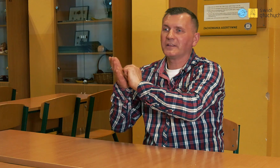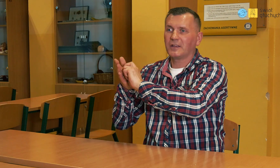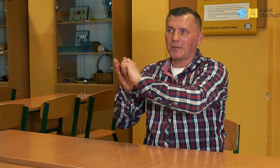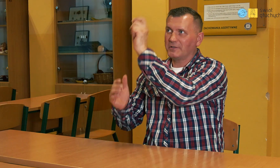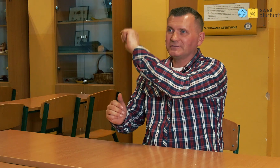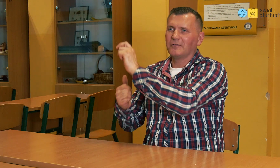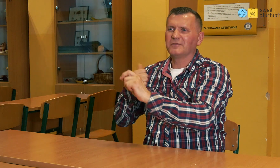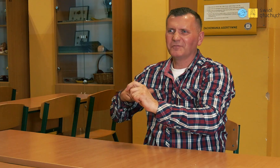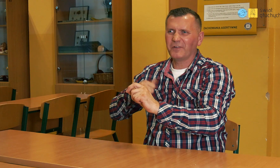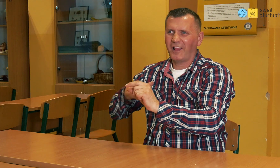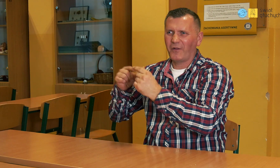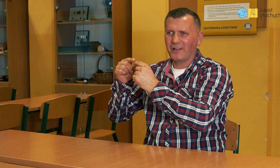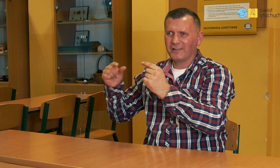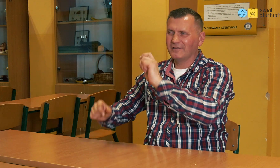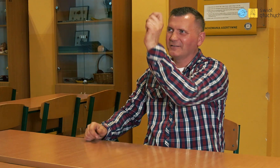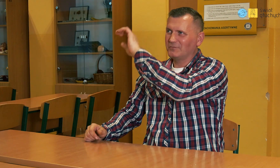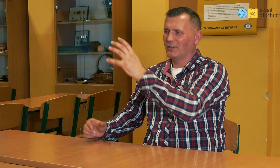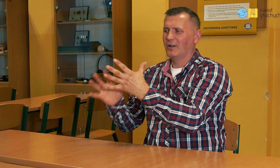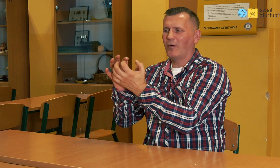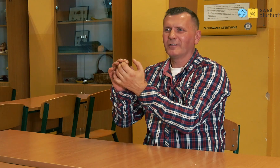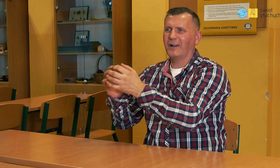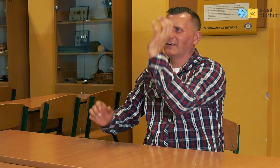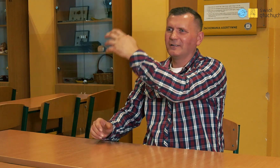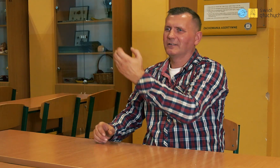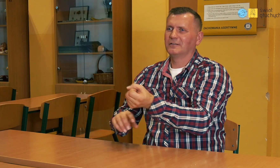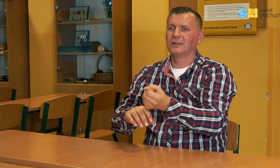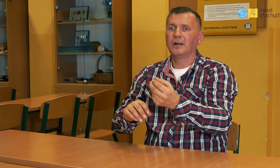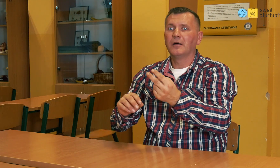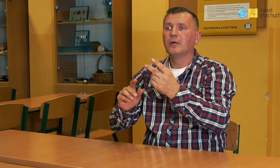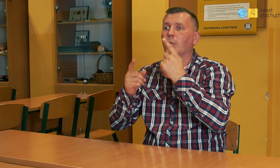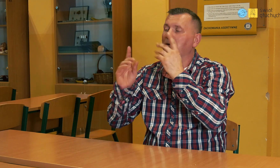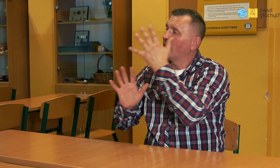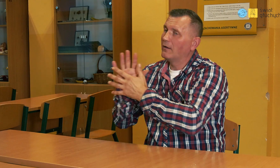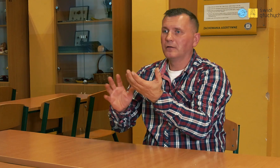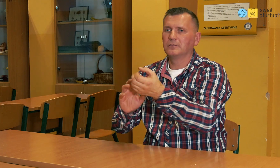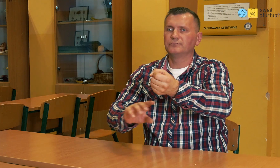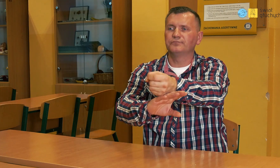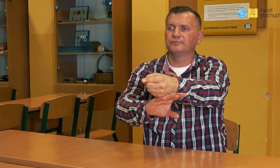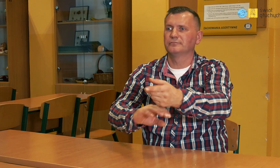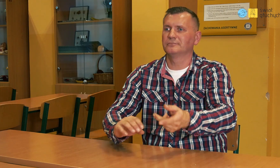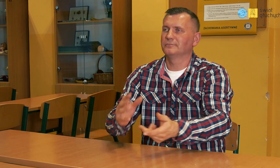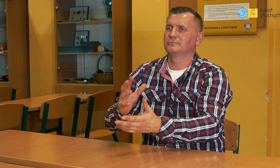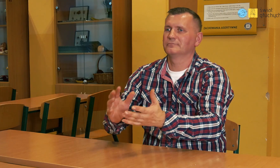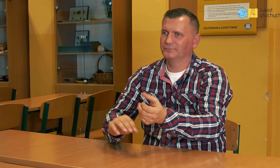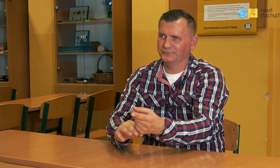Sometimes, for misbehavior, a student would also get a dirty sponge.